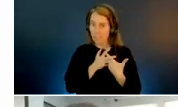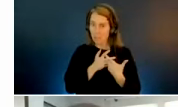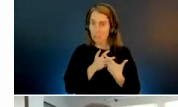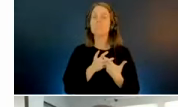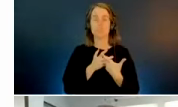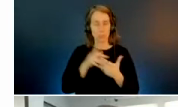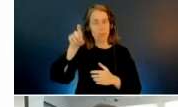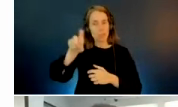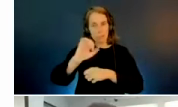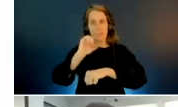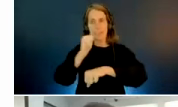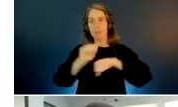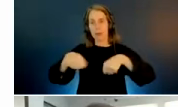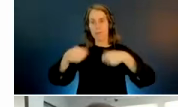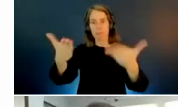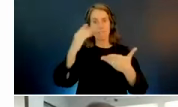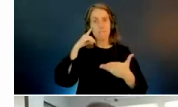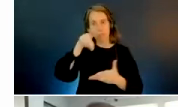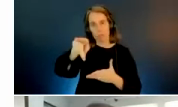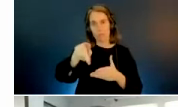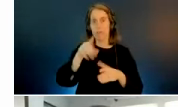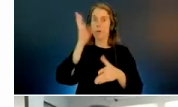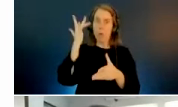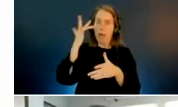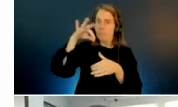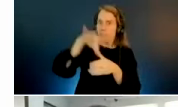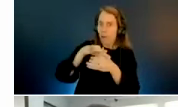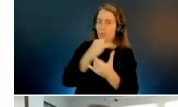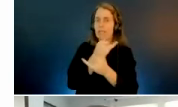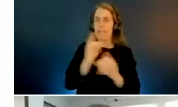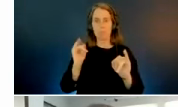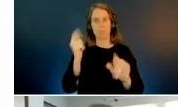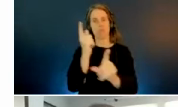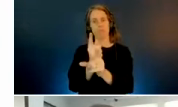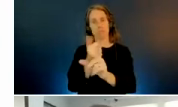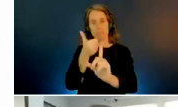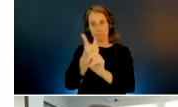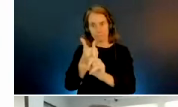the first thing is that you are entitled to be able to physically access your polling place